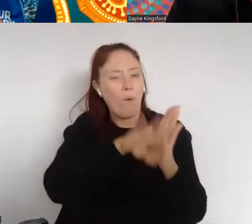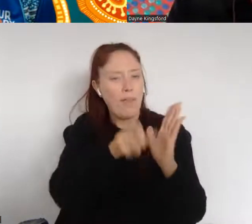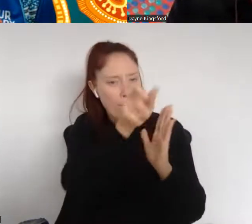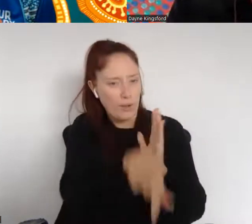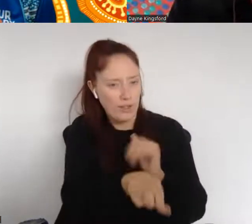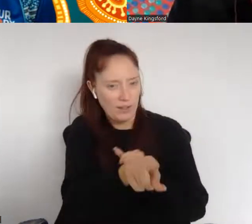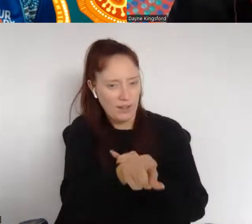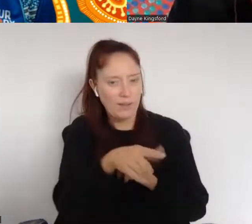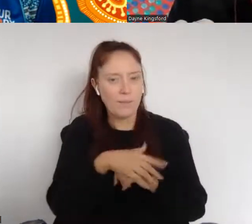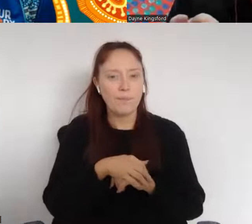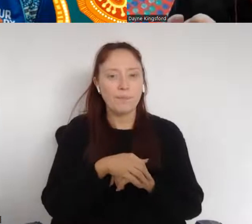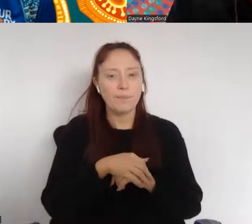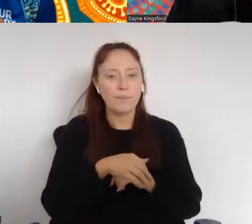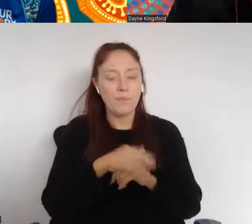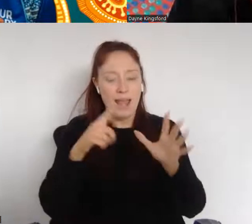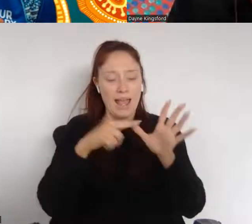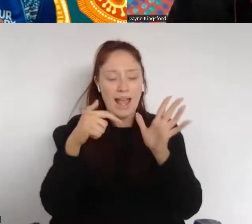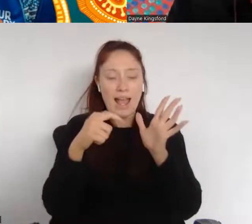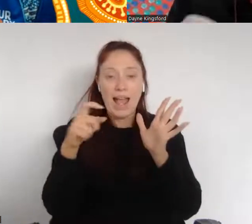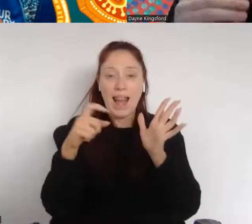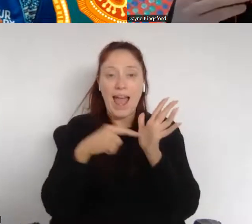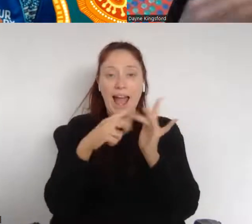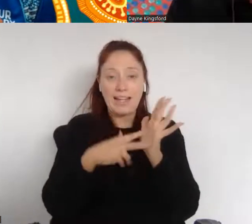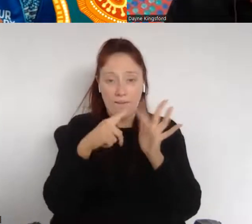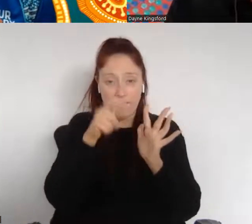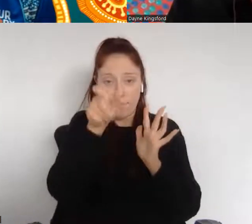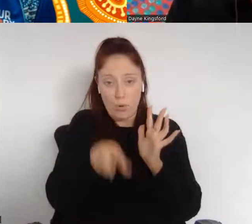of "active party", as I explained during the proceedings earlier, is defined by the Act,